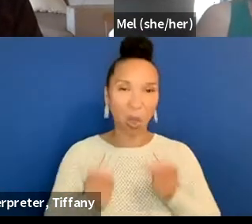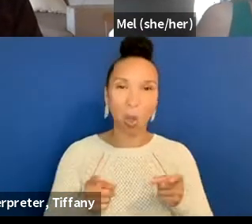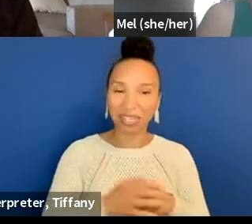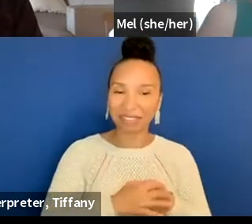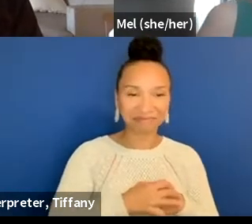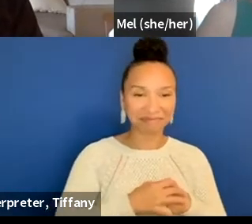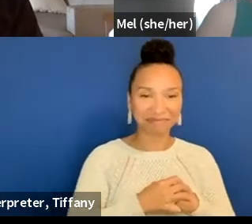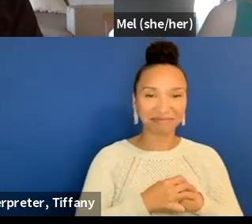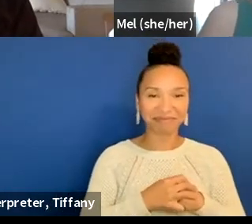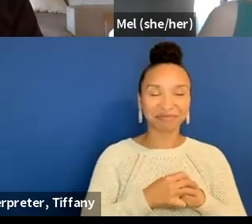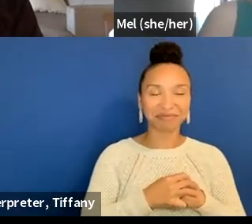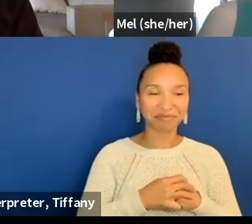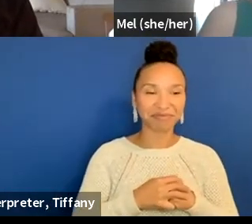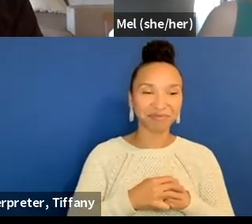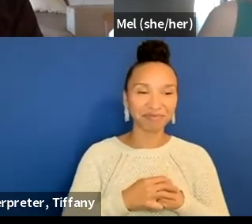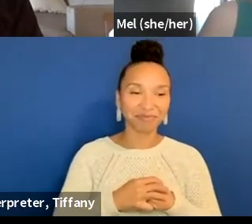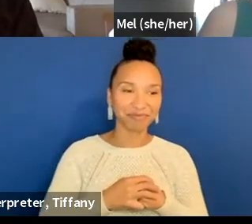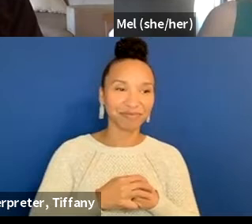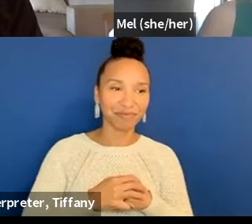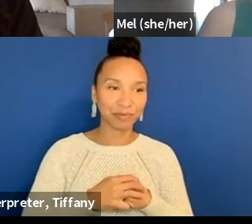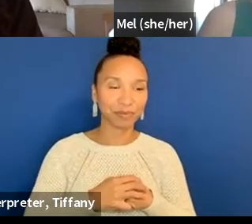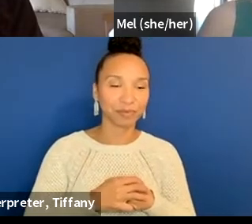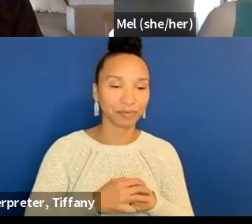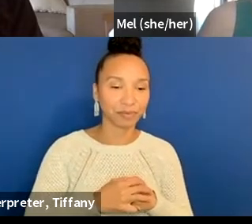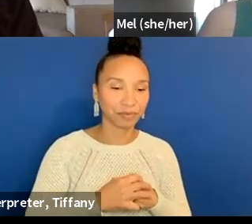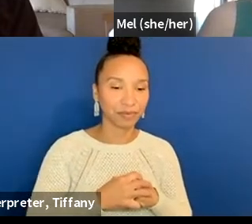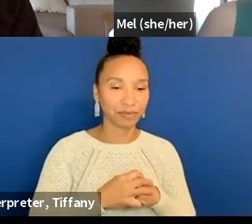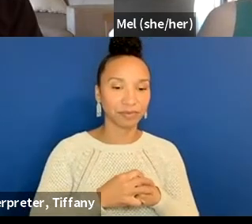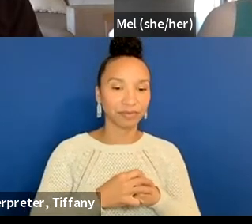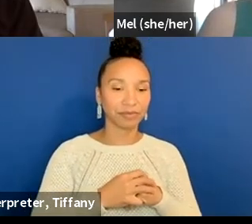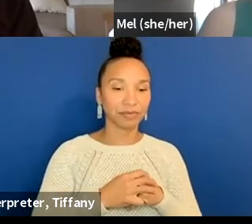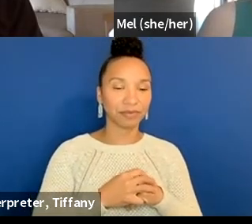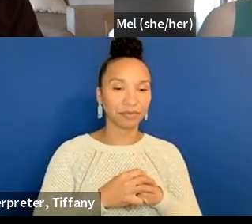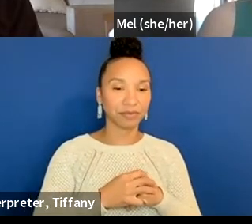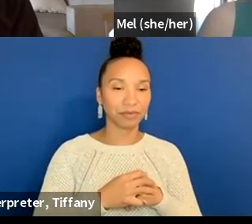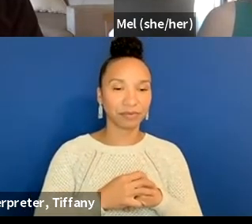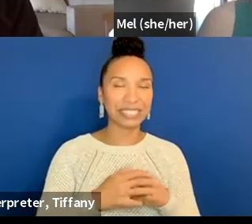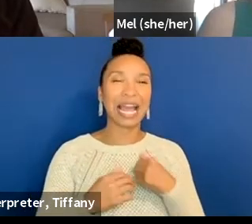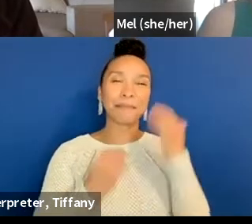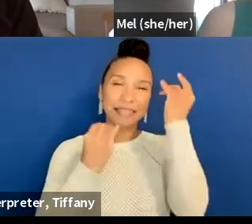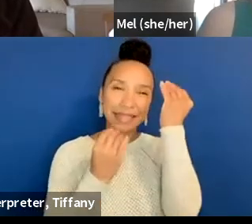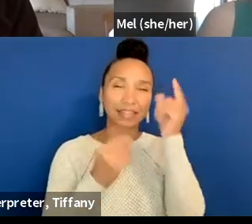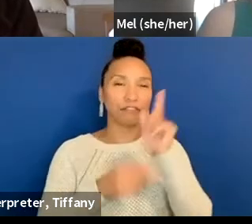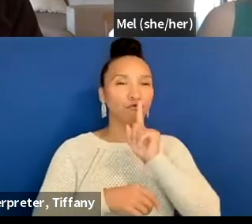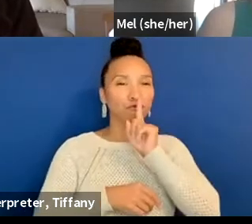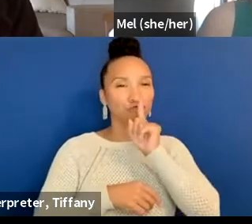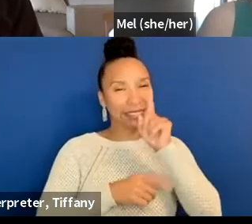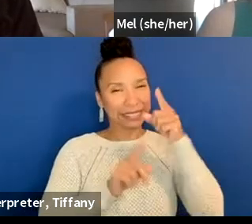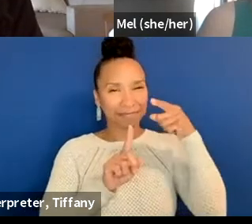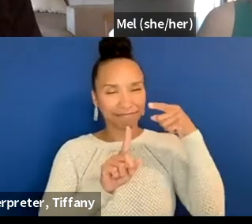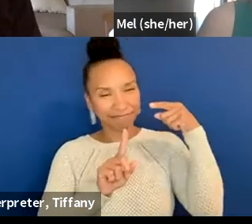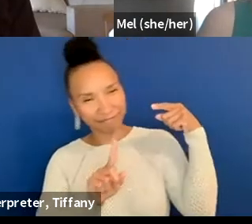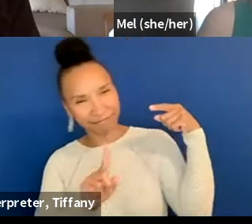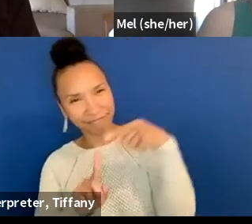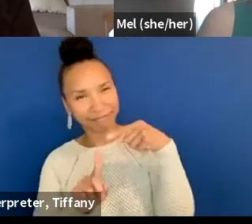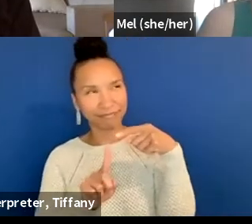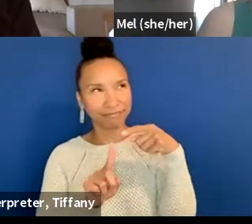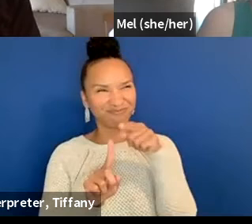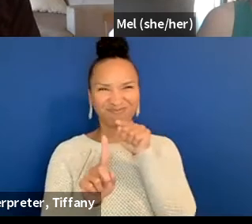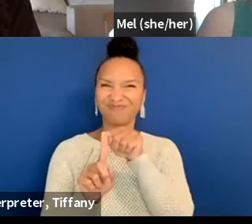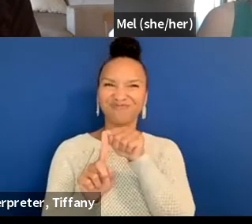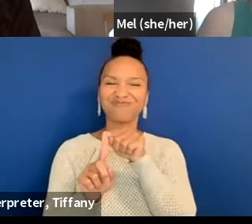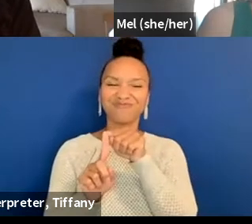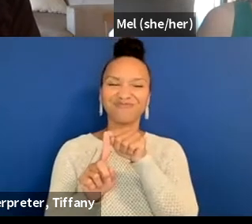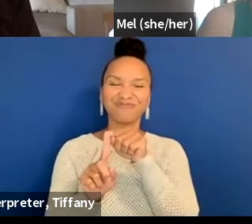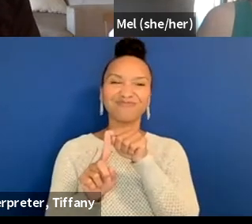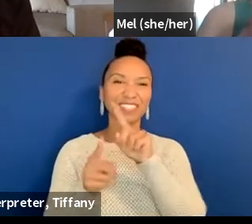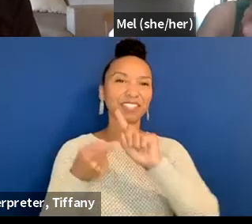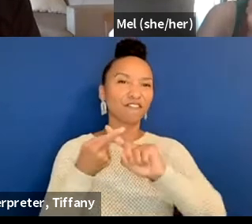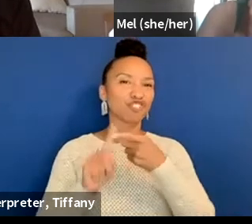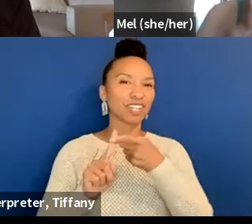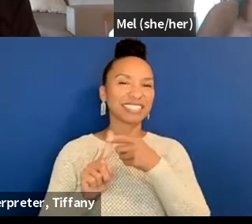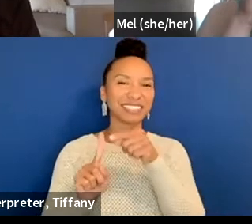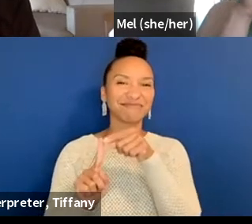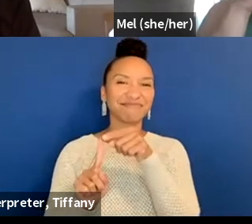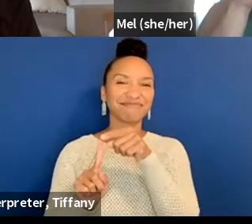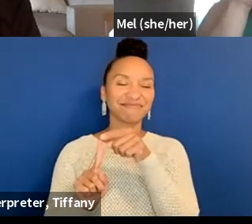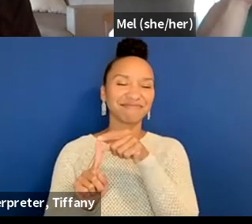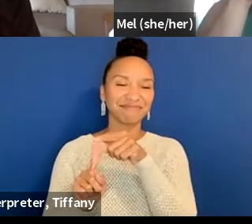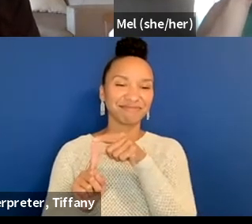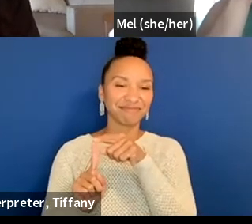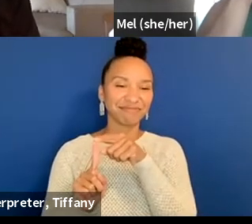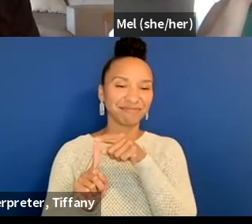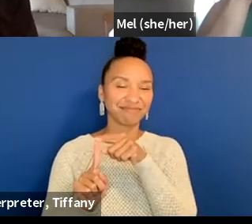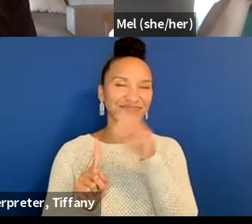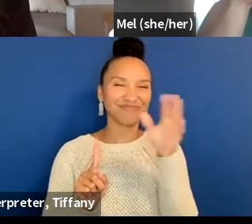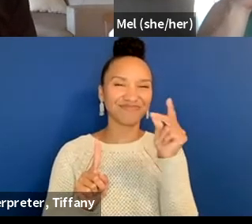Benjamin (they/them/elle): Who, who is in i'm trying to think because there we are, we are diffuse and spread out, but my friend who were who is in Belgium and Antwerp.